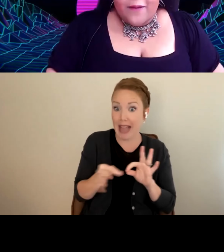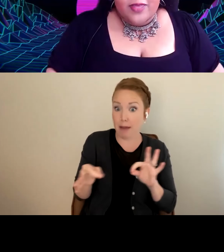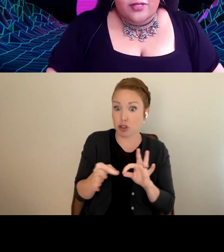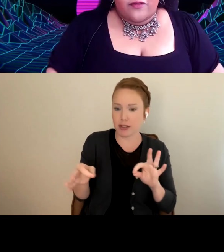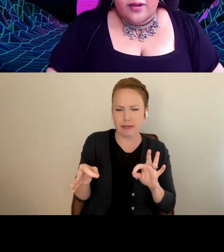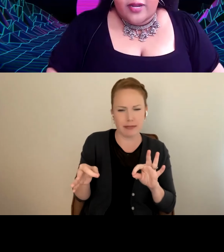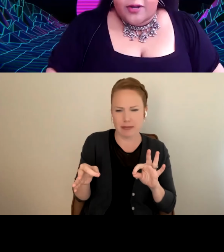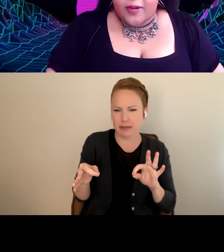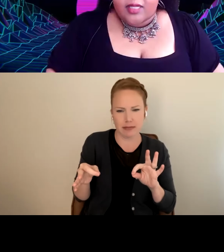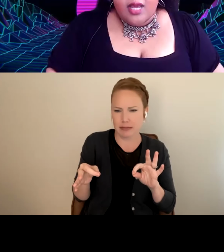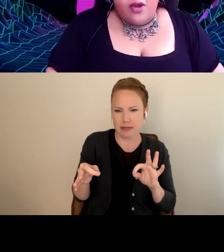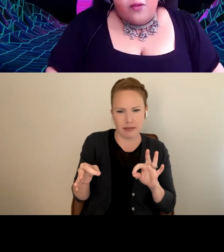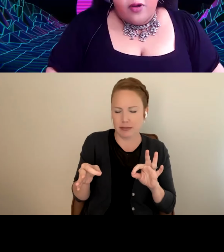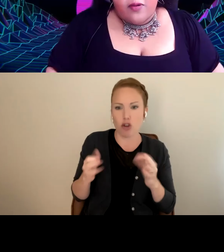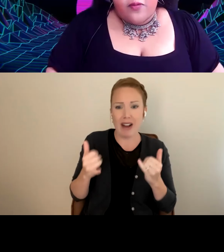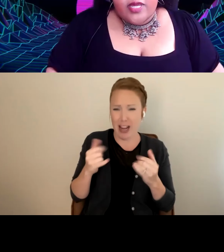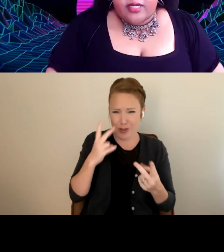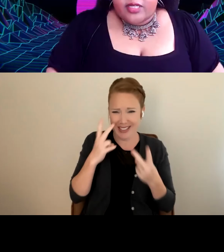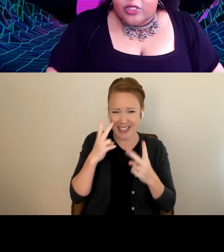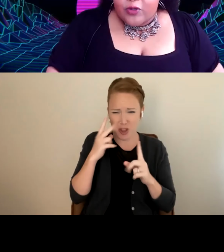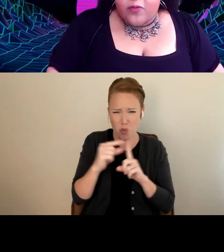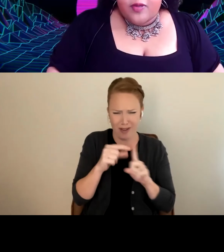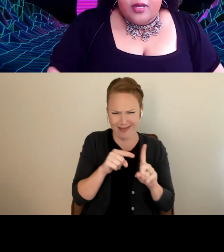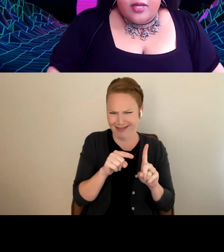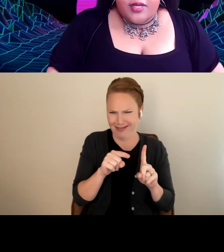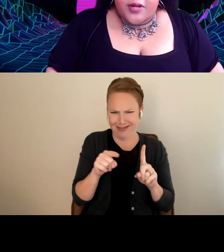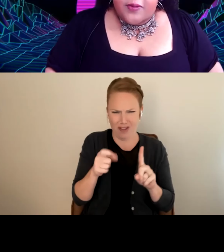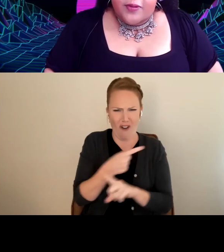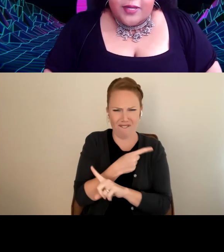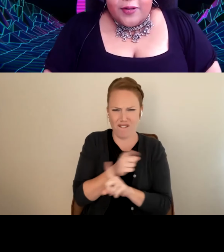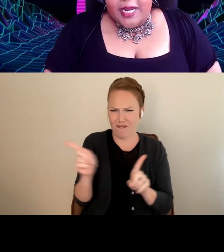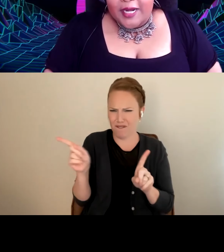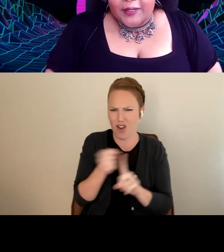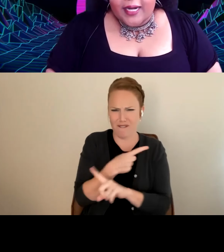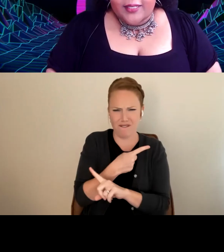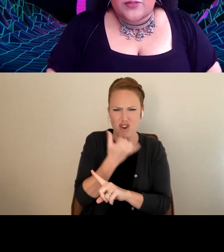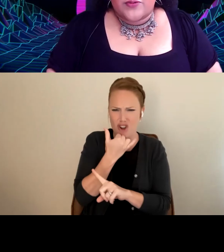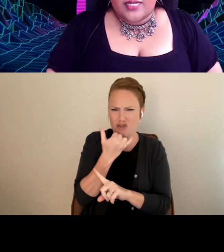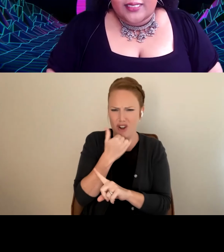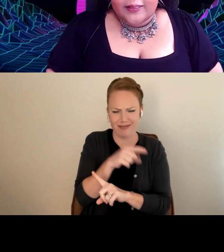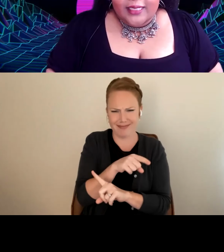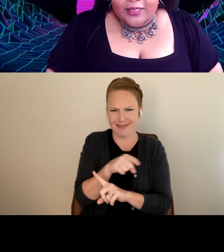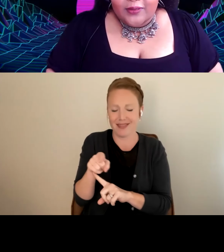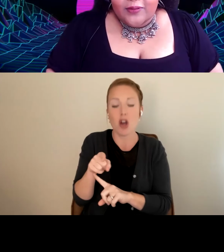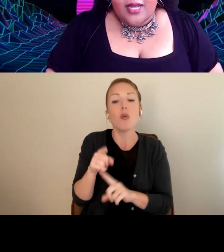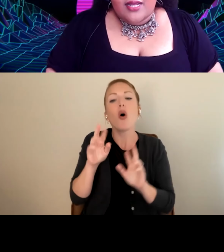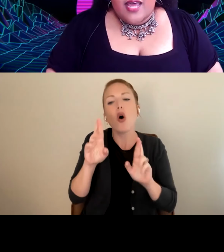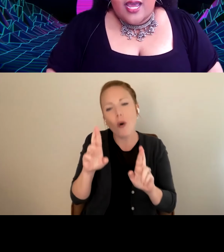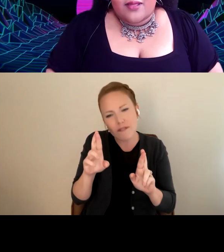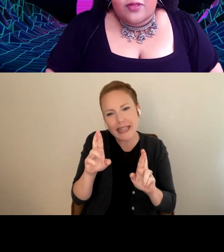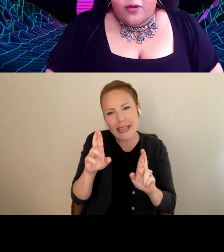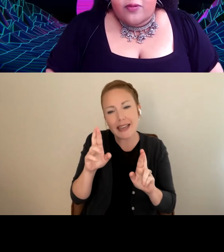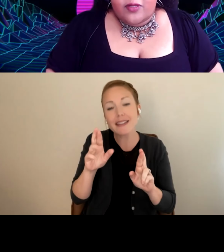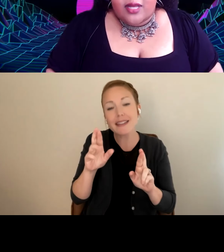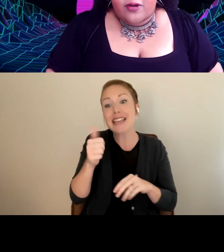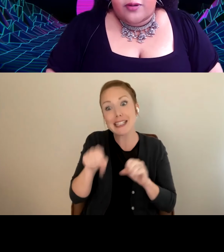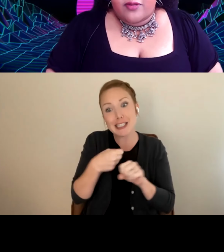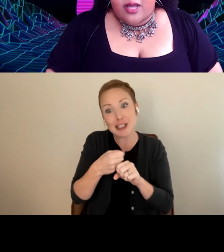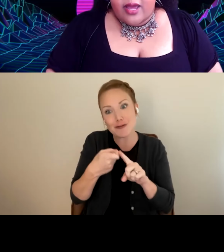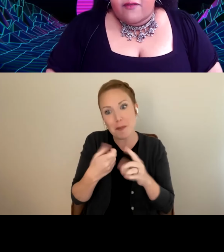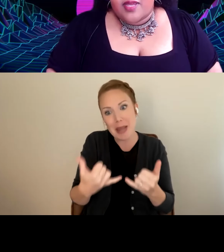things are very incorrect. We can assume here and in 2032 that those hurdles have been